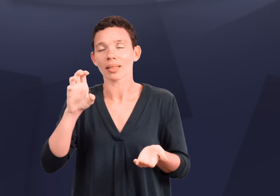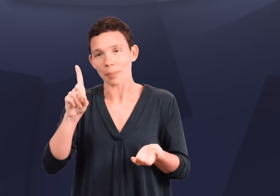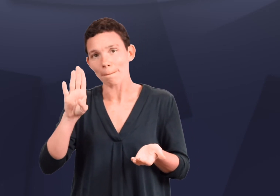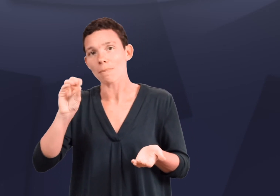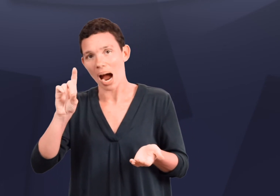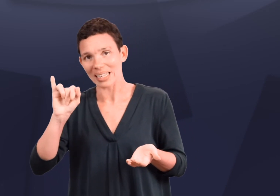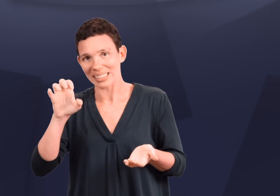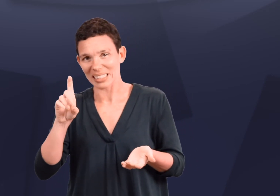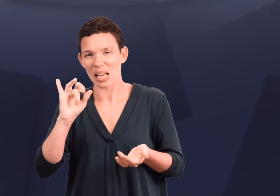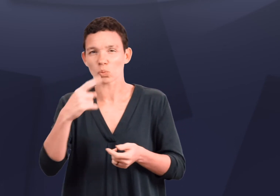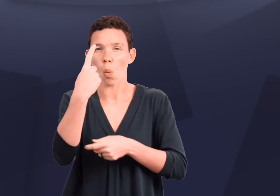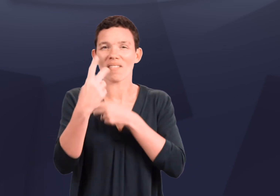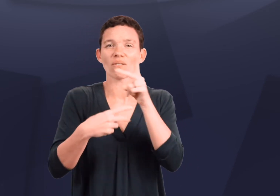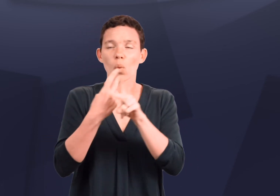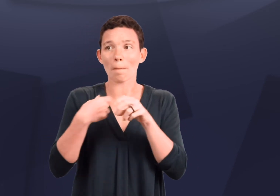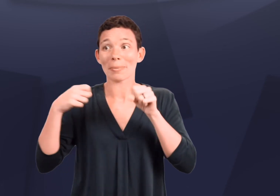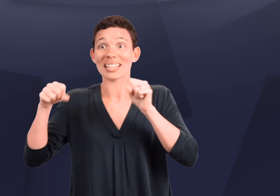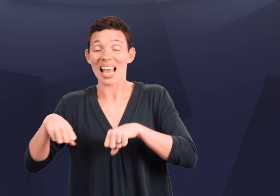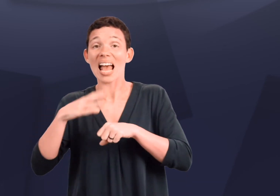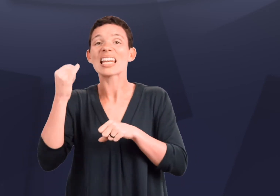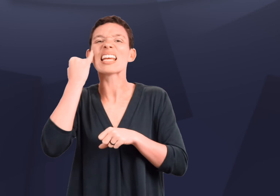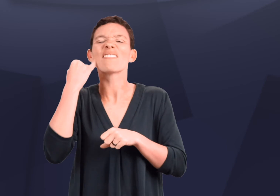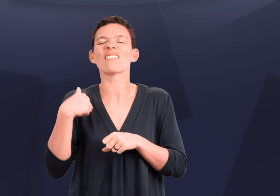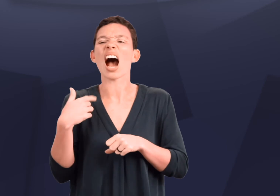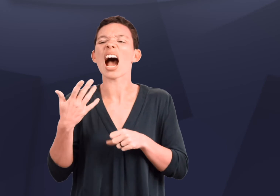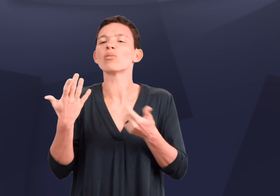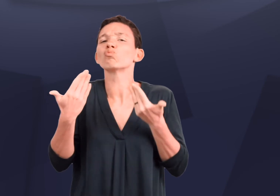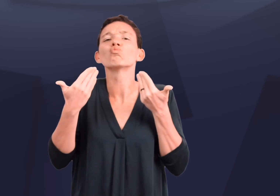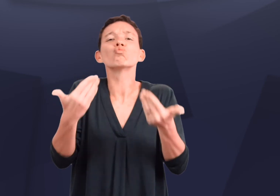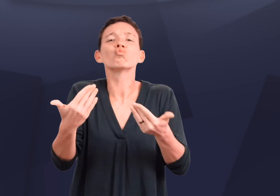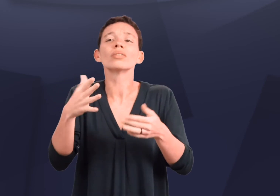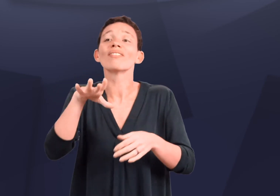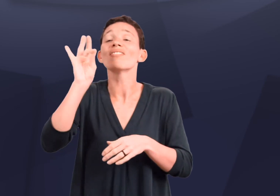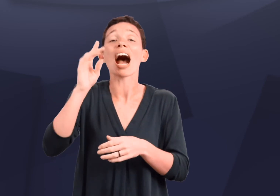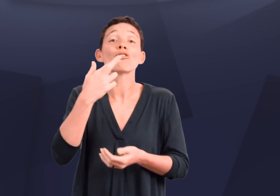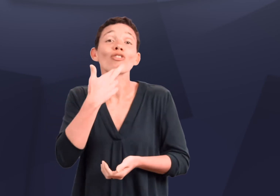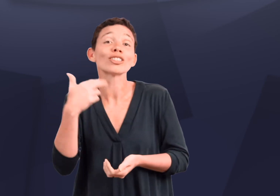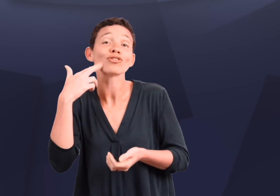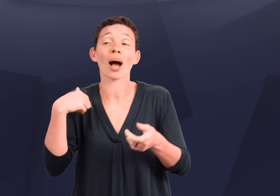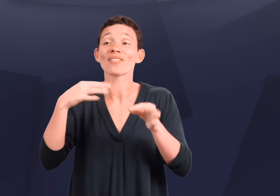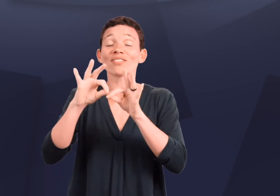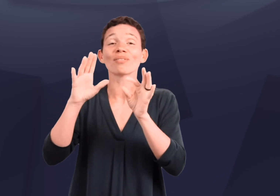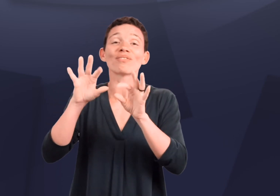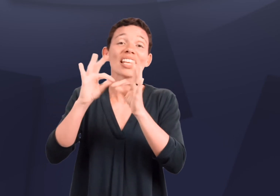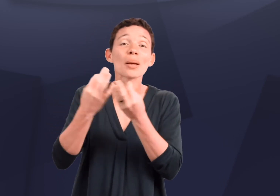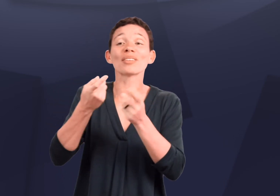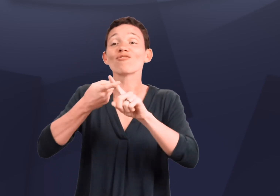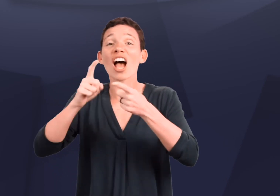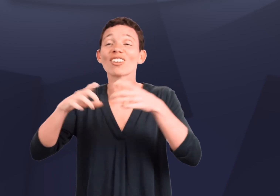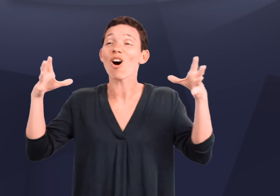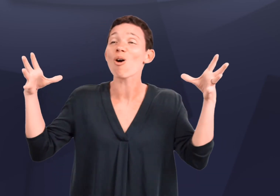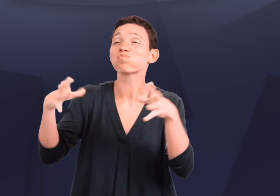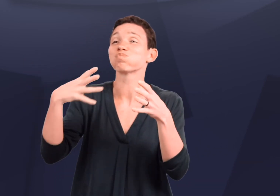For example, if I choose to go to a restaurant with family and friends, and I'm aware that the location is only accessible by stairs